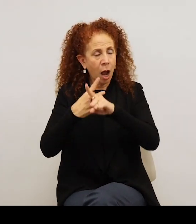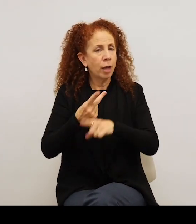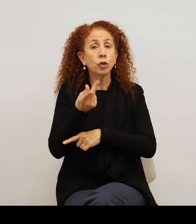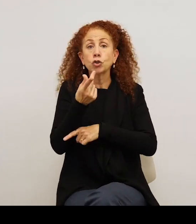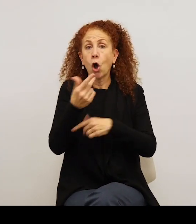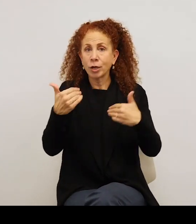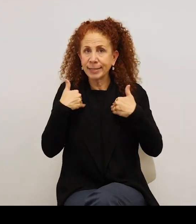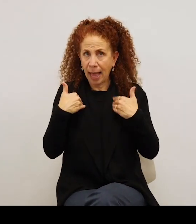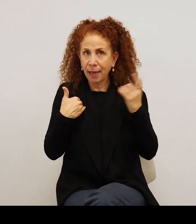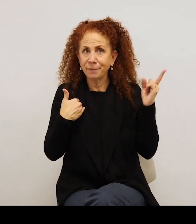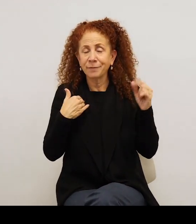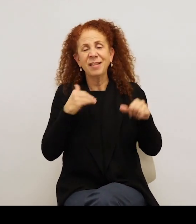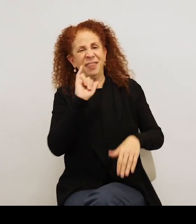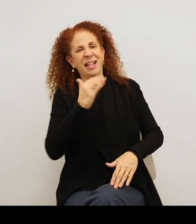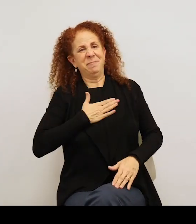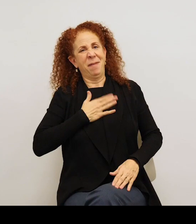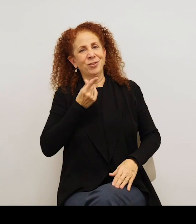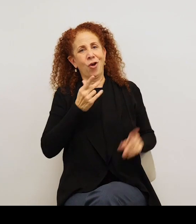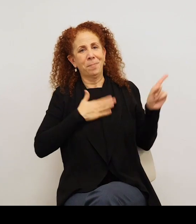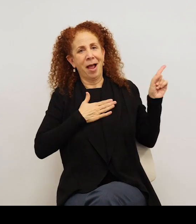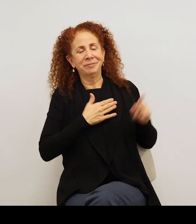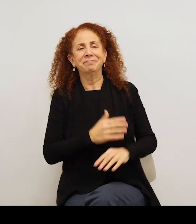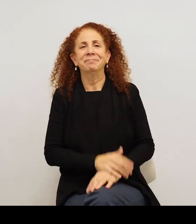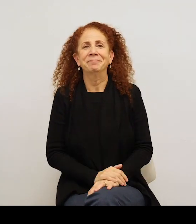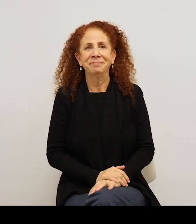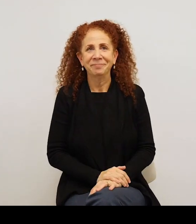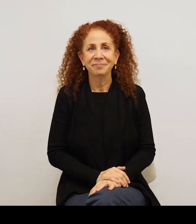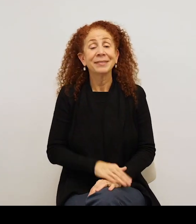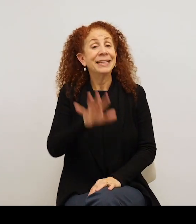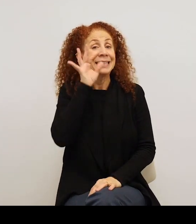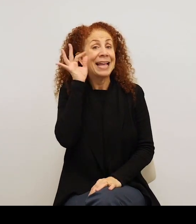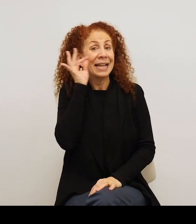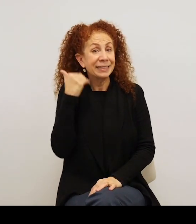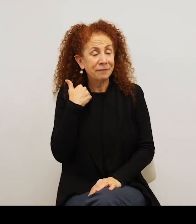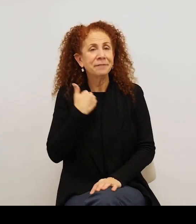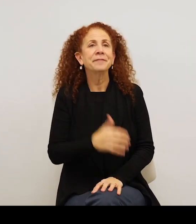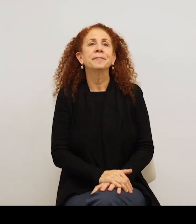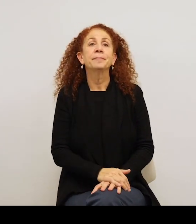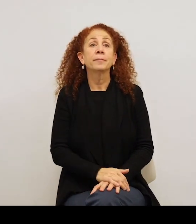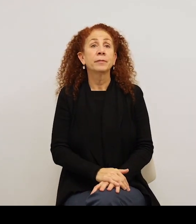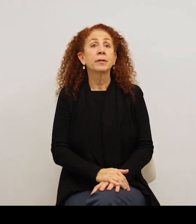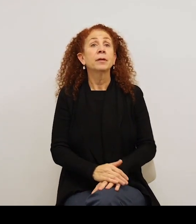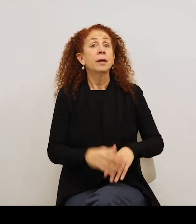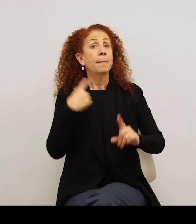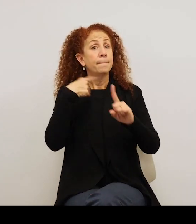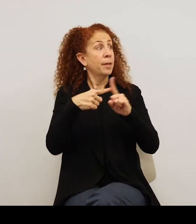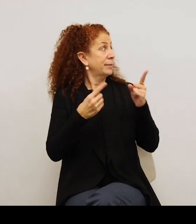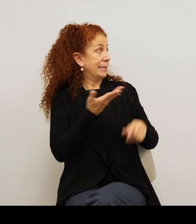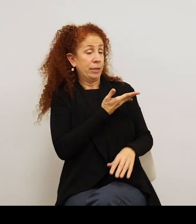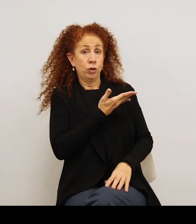So this actually happens to be my own dogs. Cats. And here you might look--